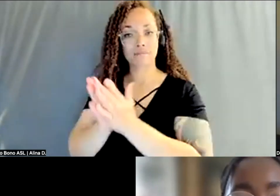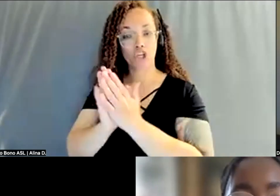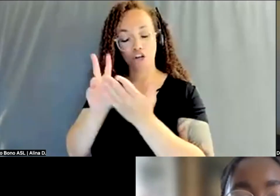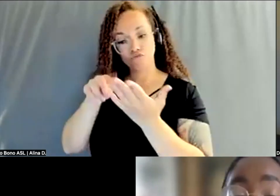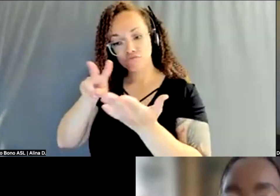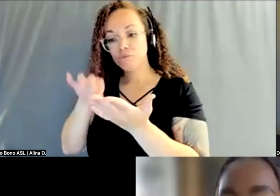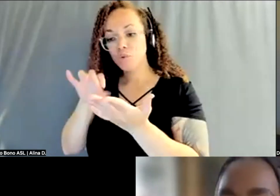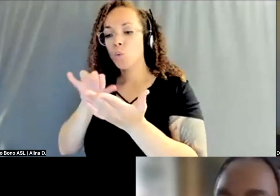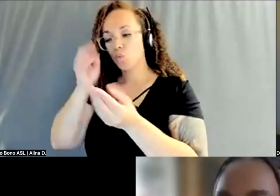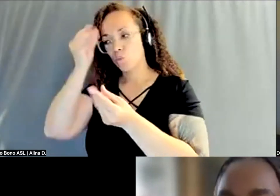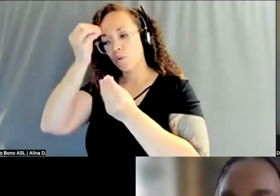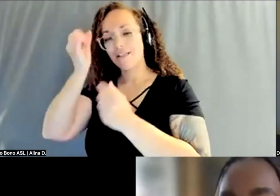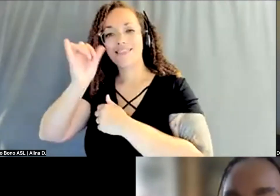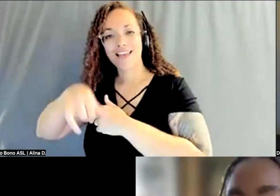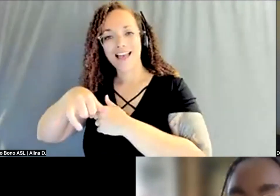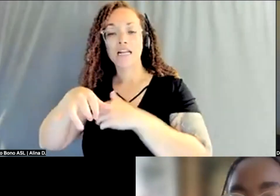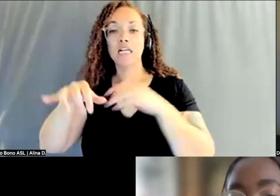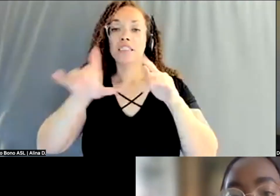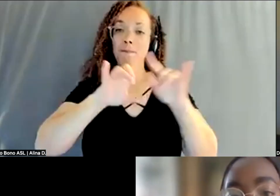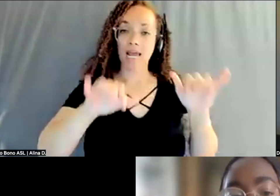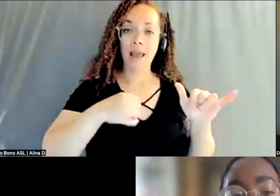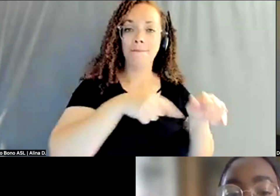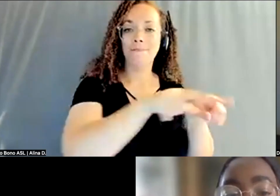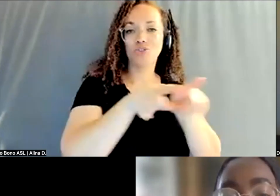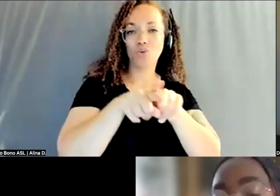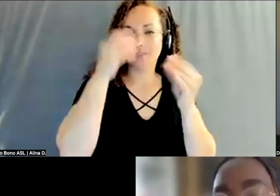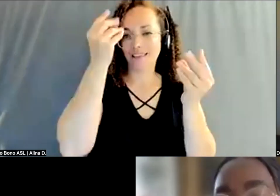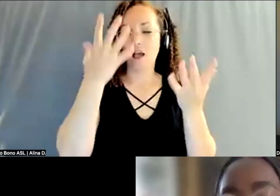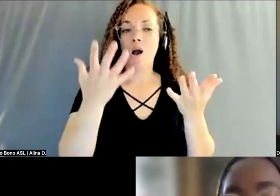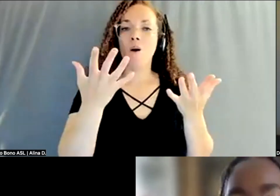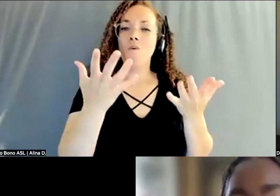about your background as a creative person, about how this collection came into being.